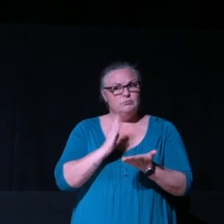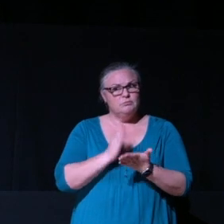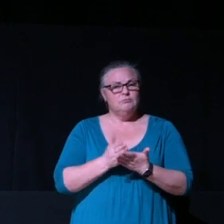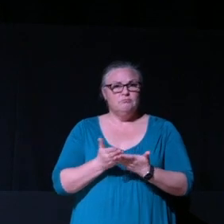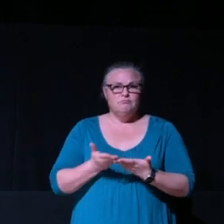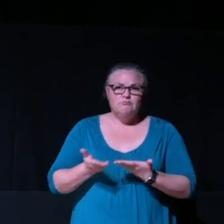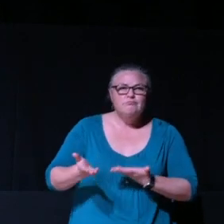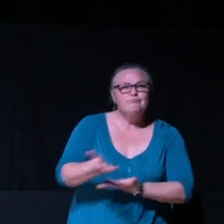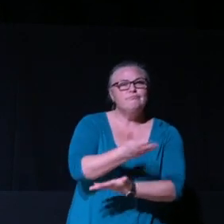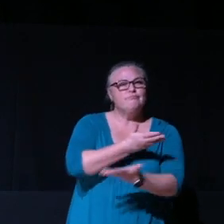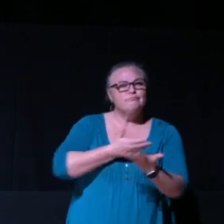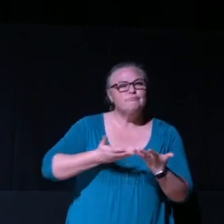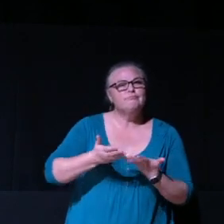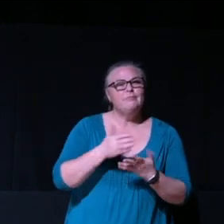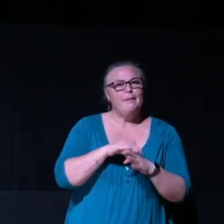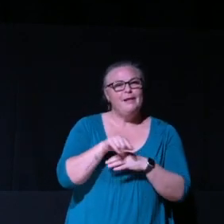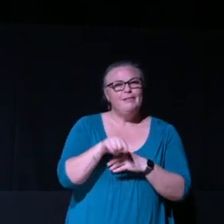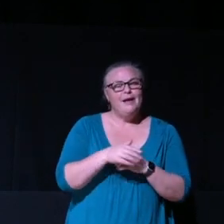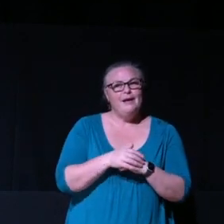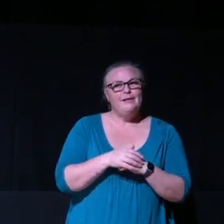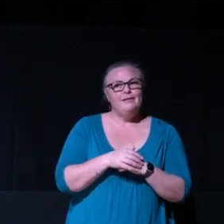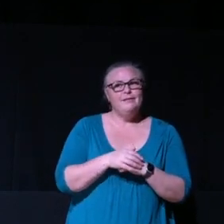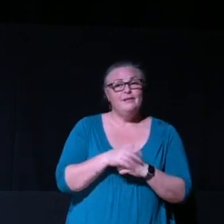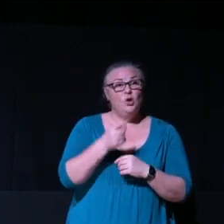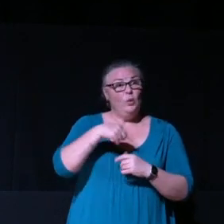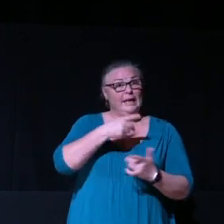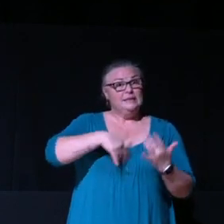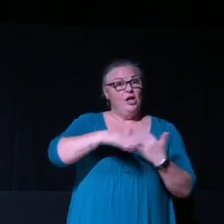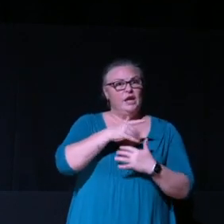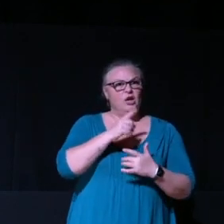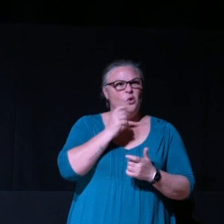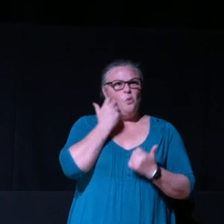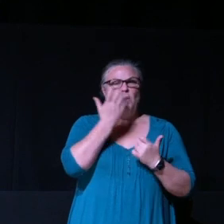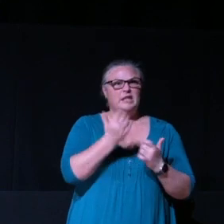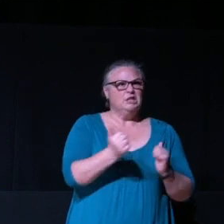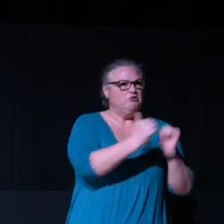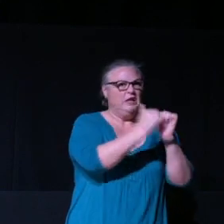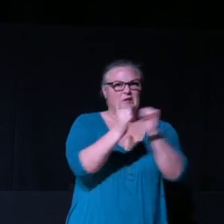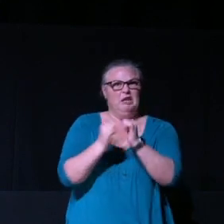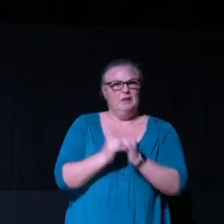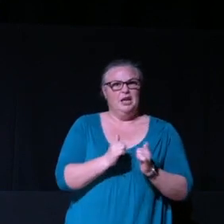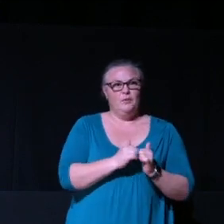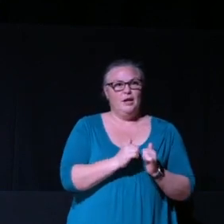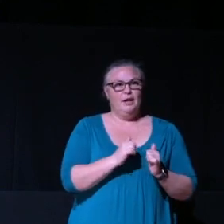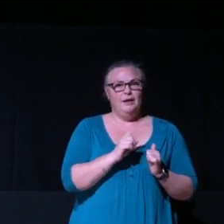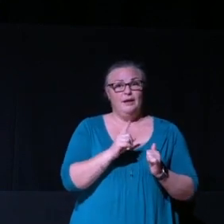are certain things that as a society we've just agreed upon. Like we don't need to debate whether trans people have a right to exist.